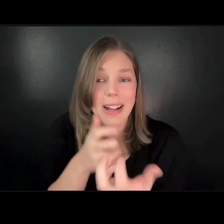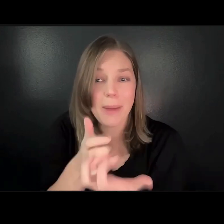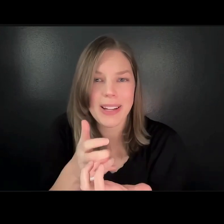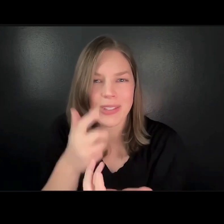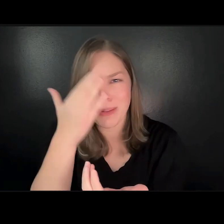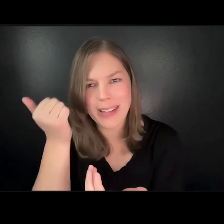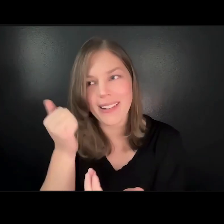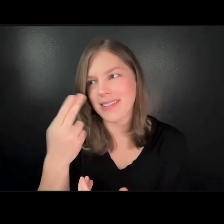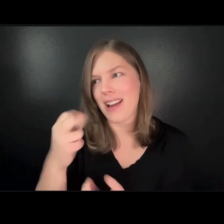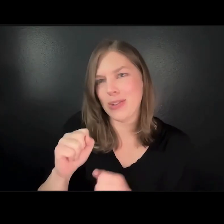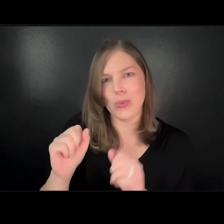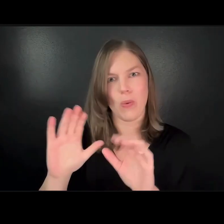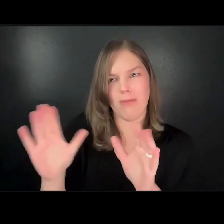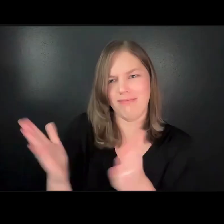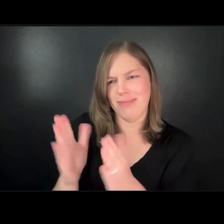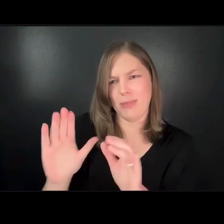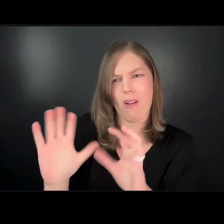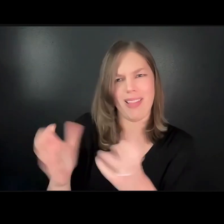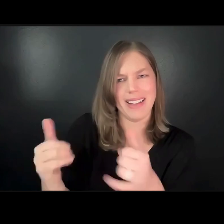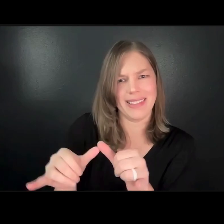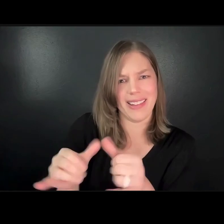because the school or the class size didn't warrant it.